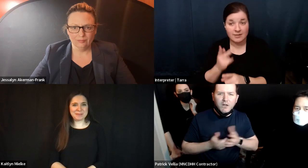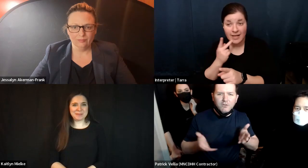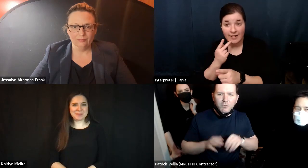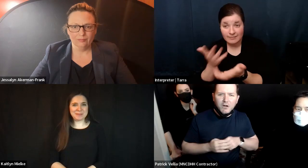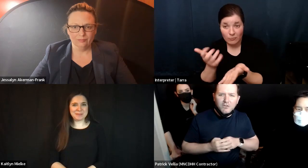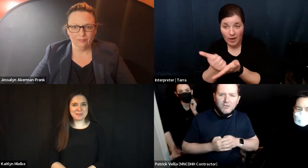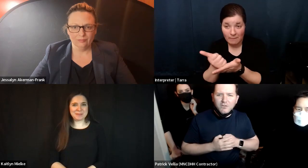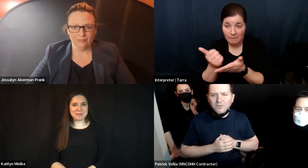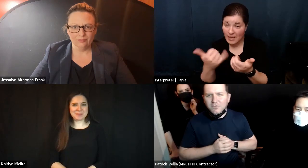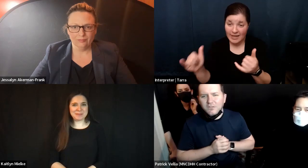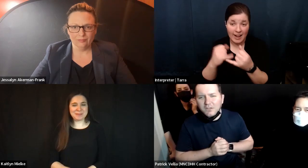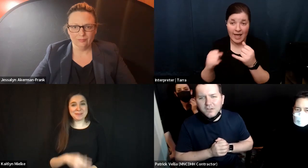We will compile all the questions and blast it out to the people who registered.